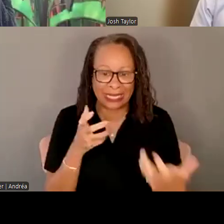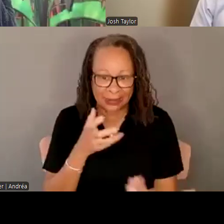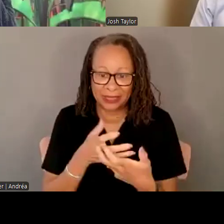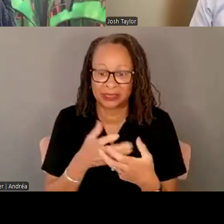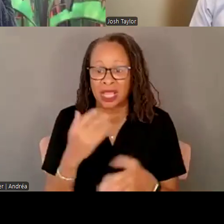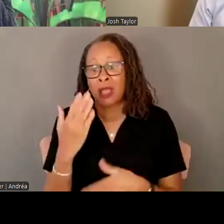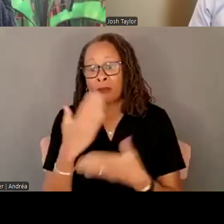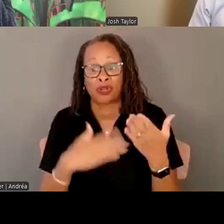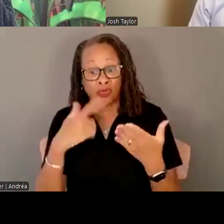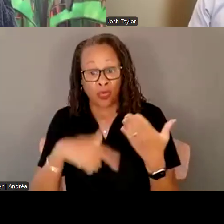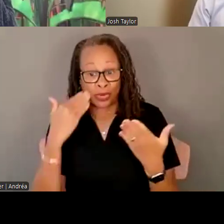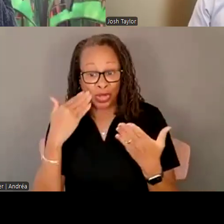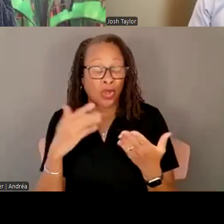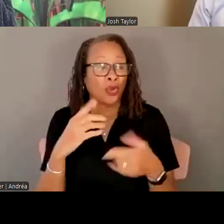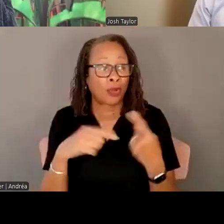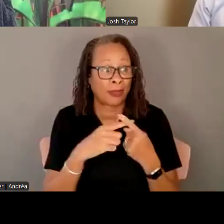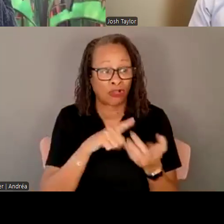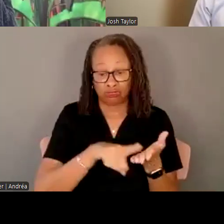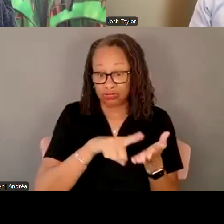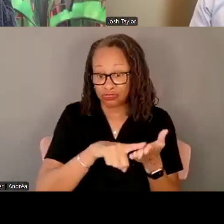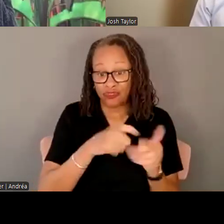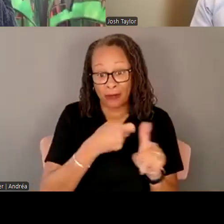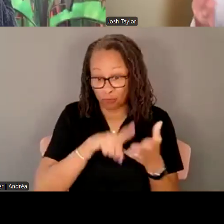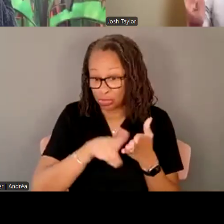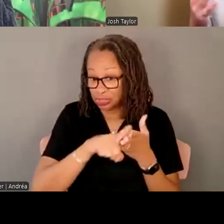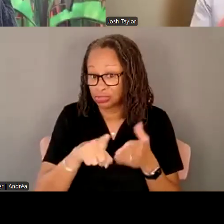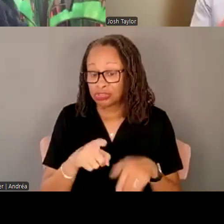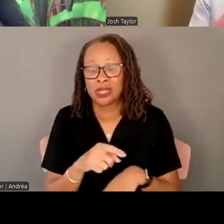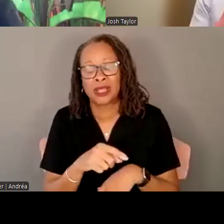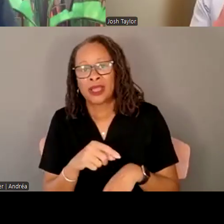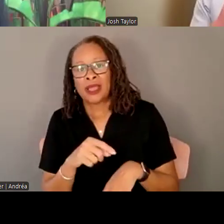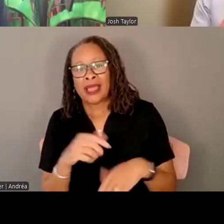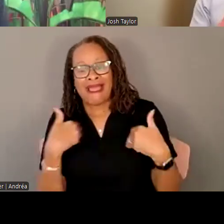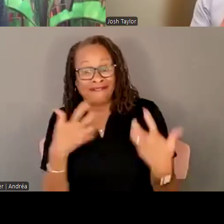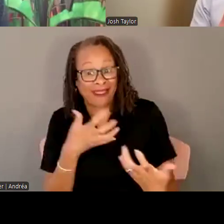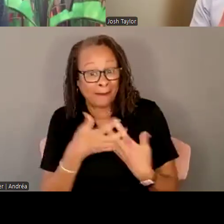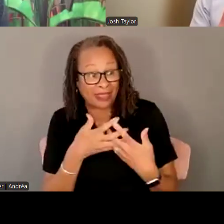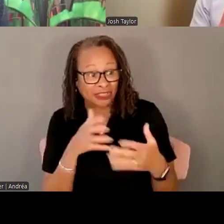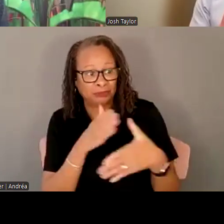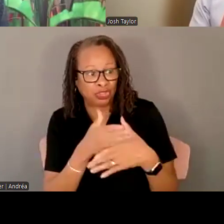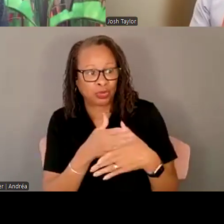on support and customized employment is, like, having a match between folks' strengths and interests